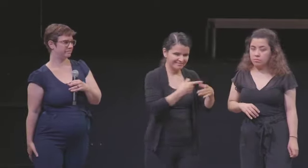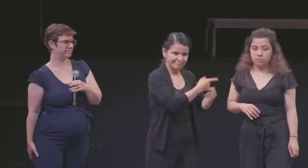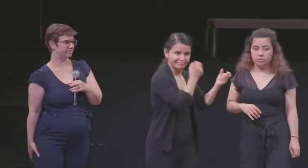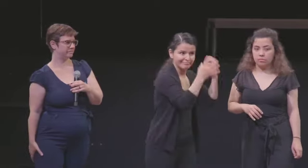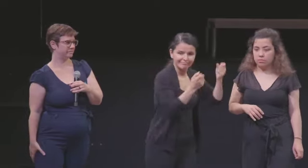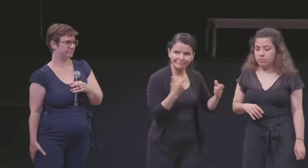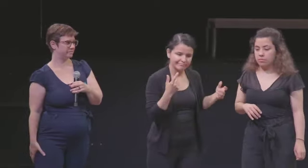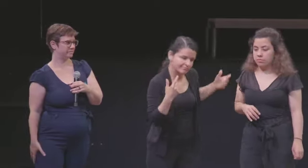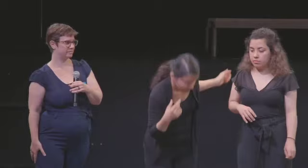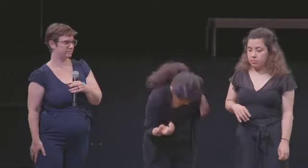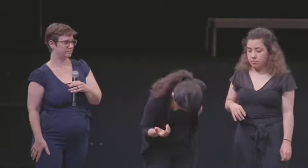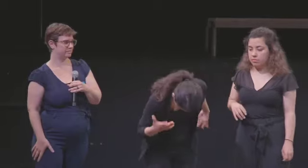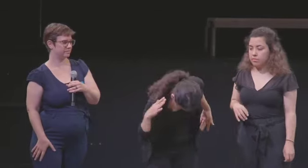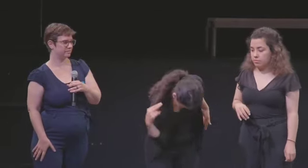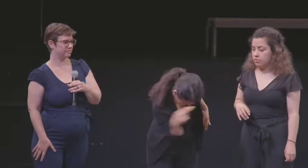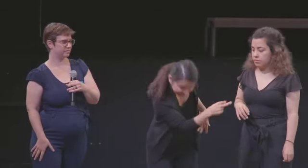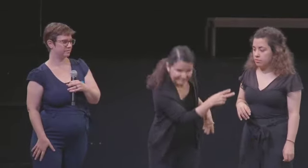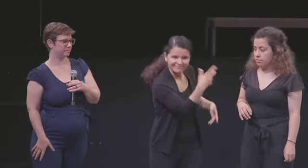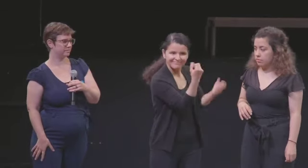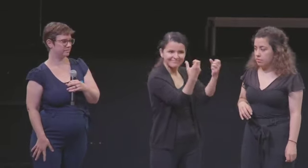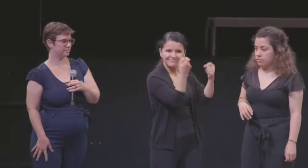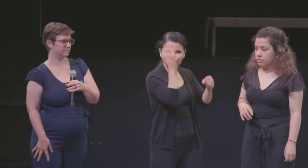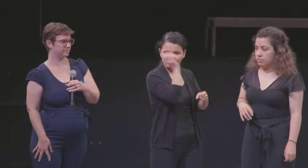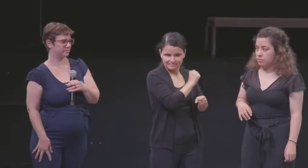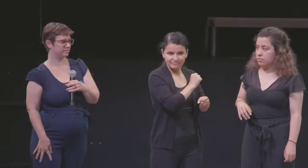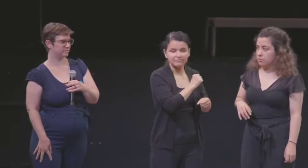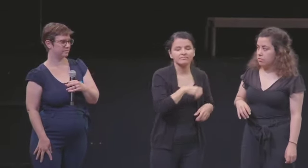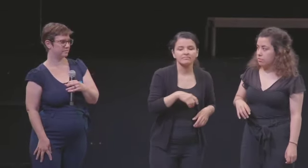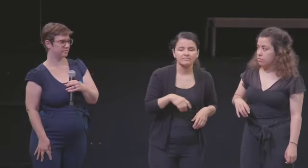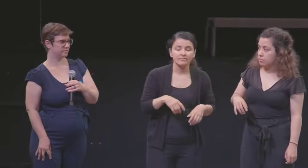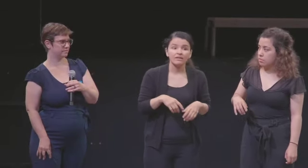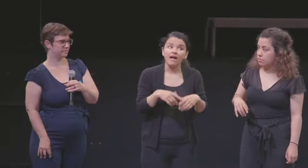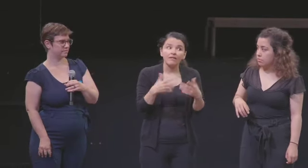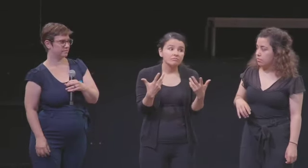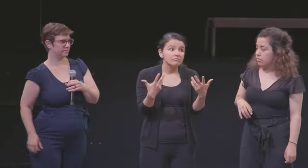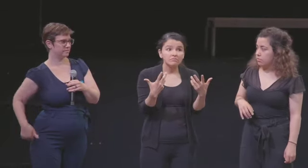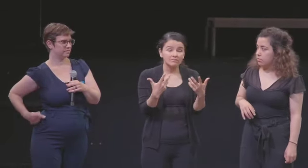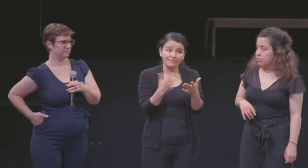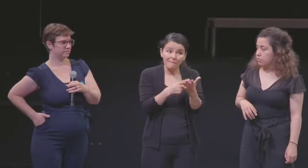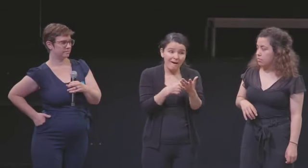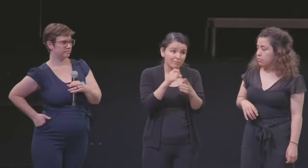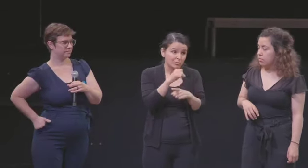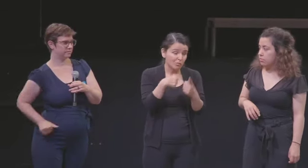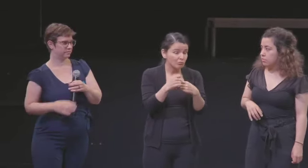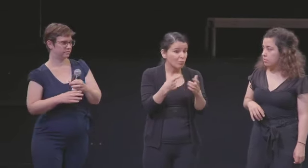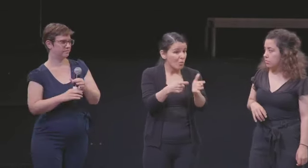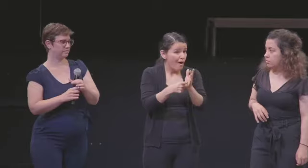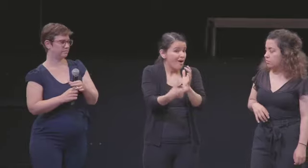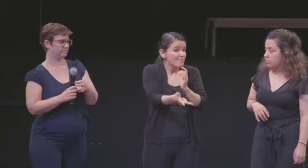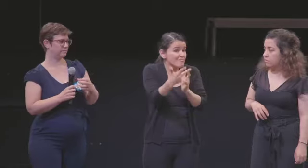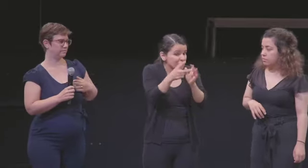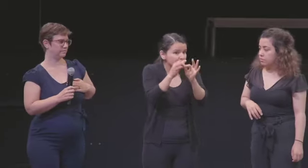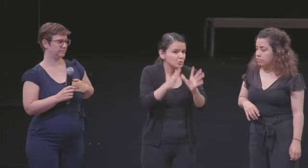our positions are blocked. And if you don't have access, by one interpreter being blocked by another,